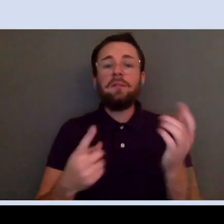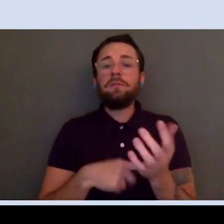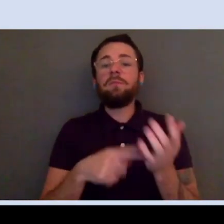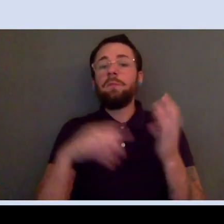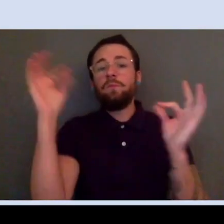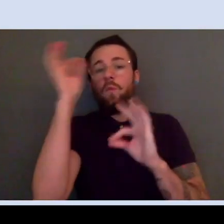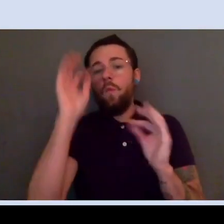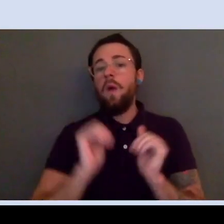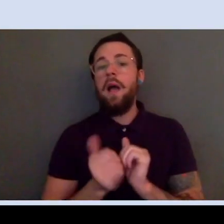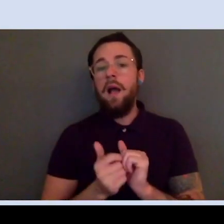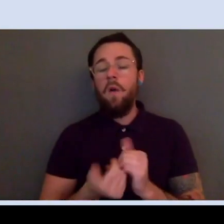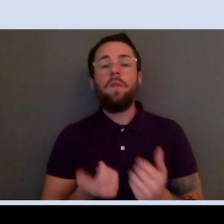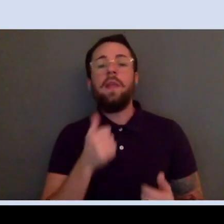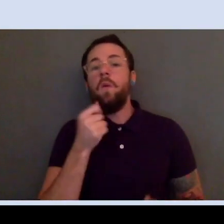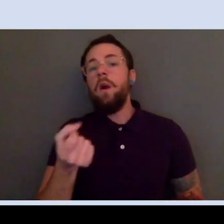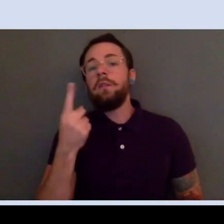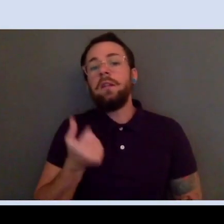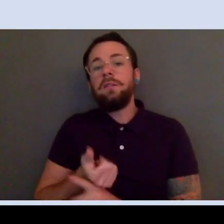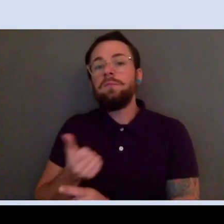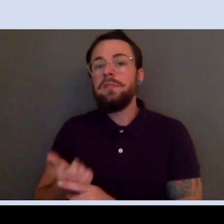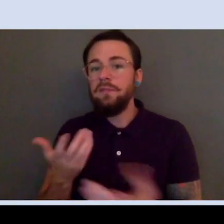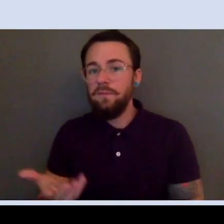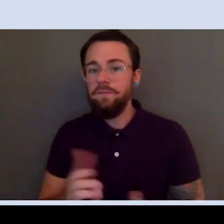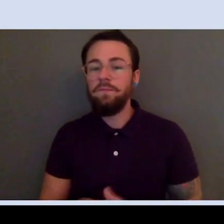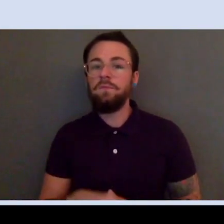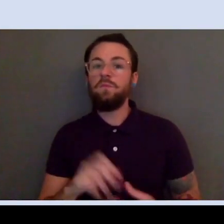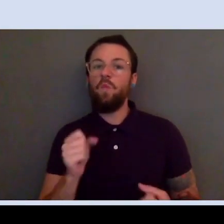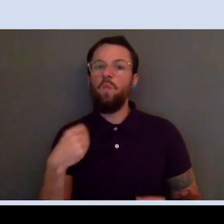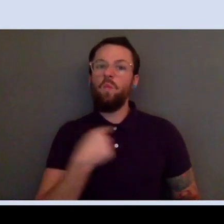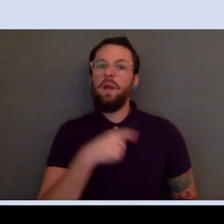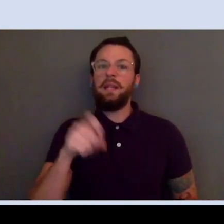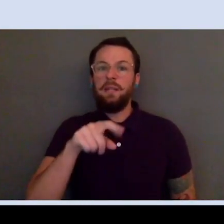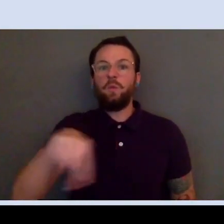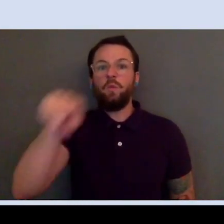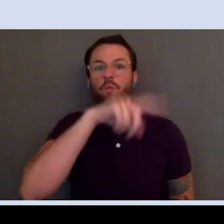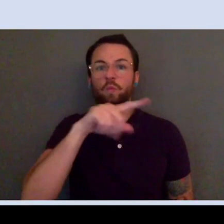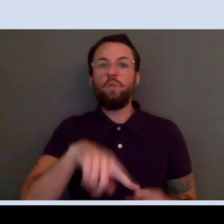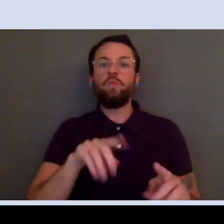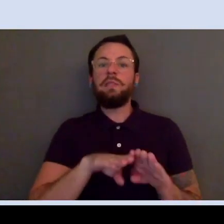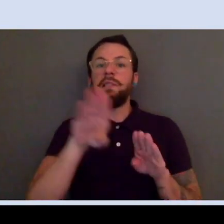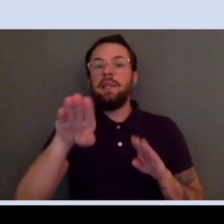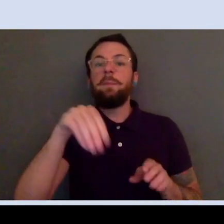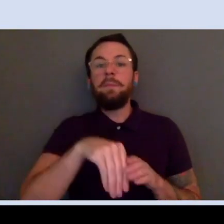Be a part of their voice. They will need support and they don't always know how.